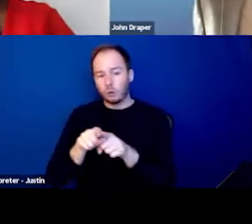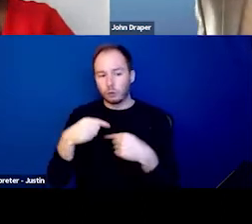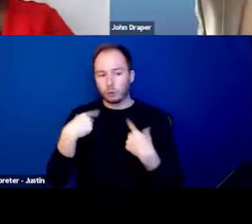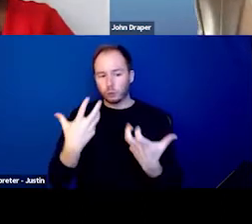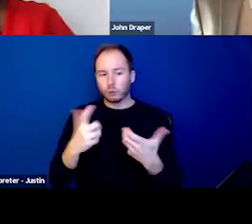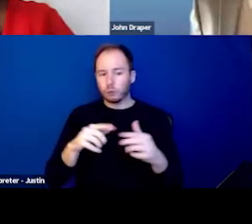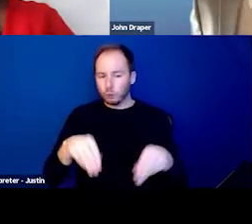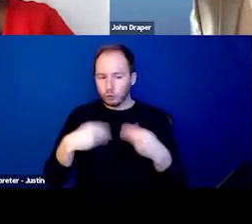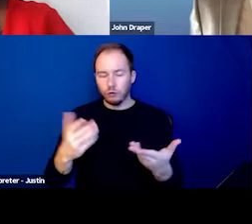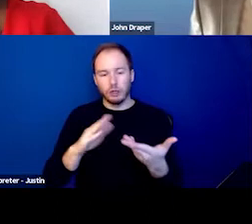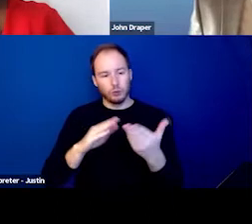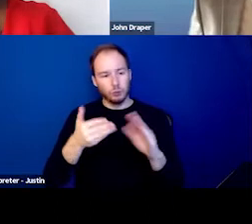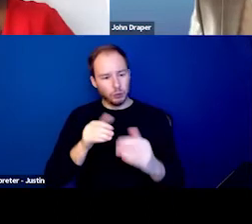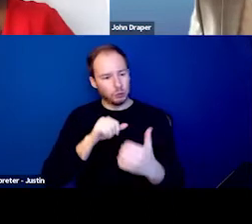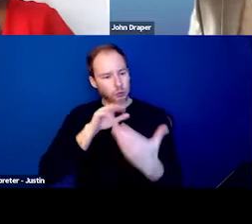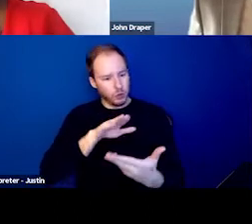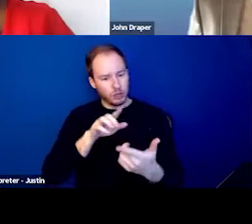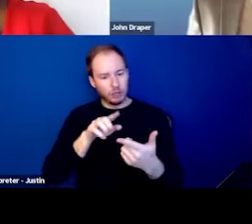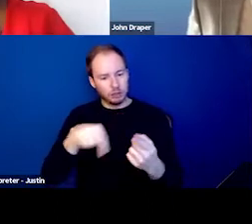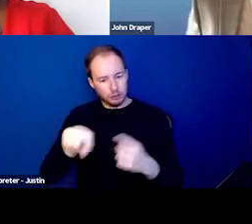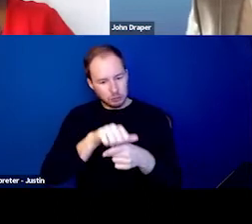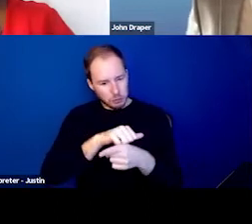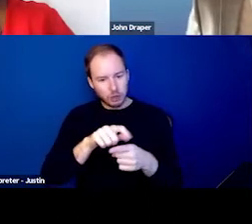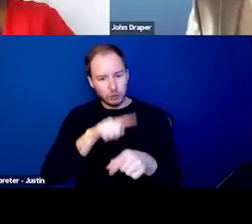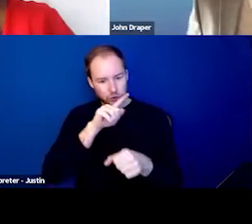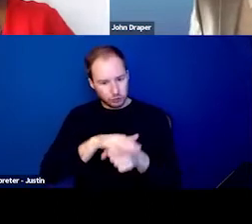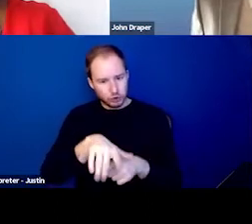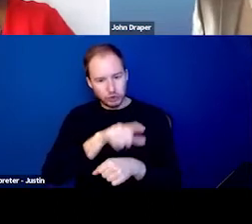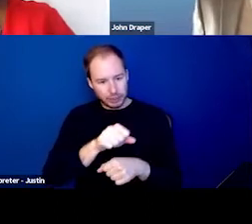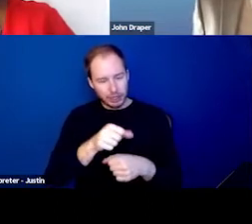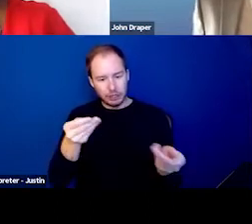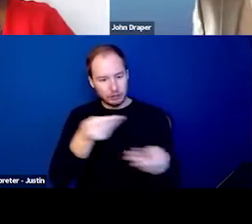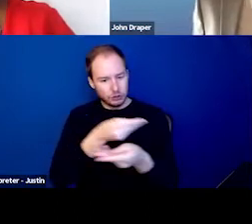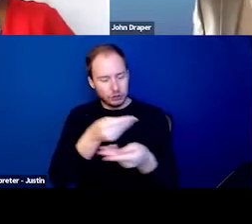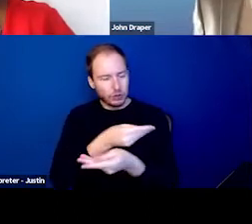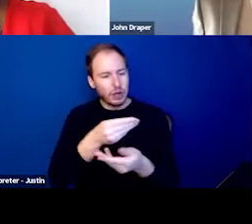a community of practice and helping them share practices in ways that will help them all,